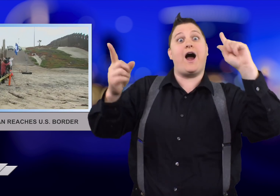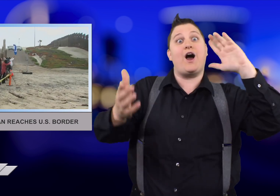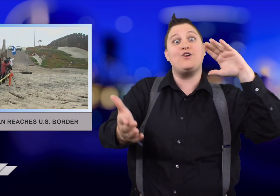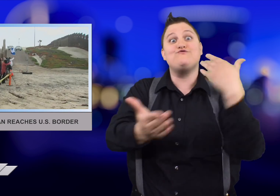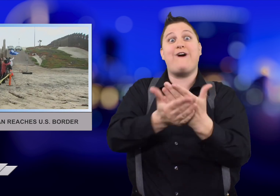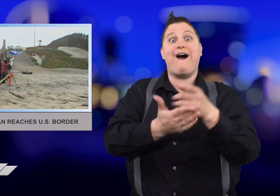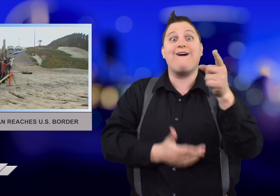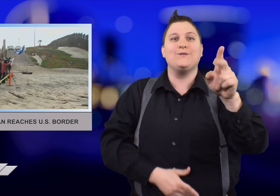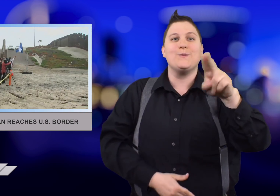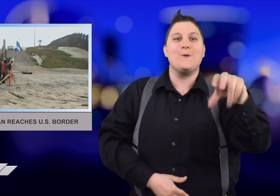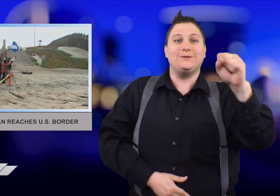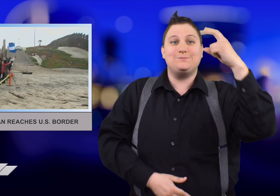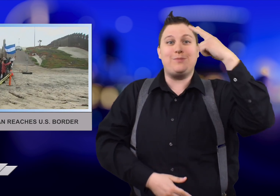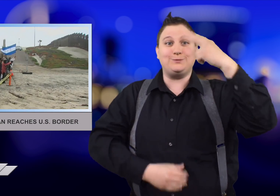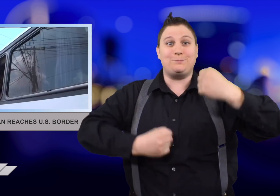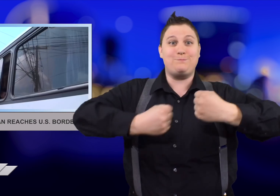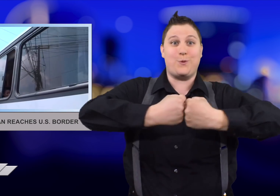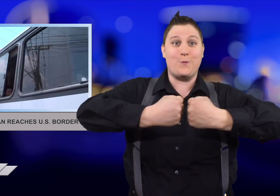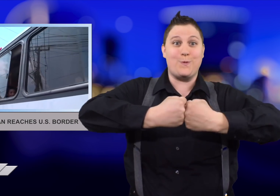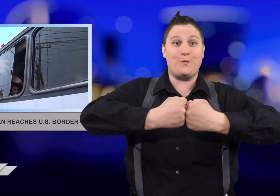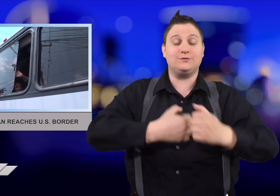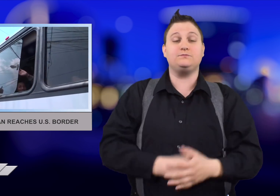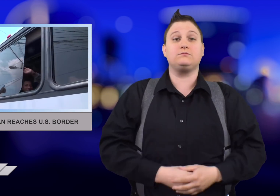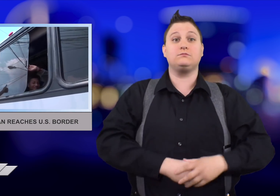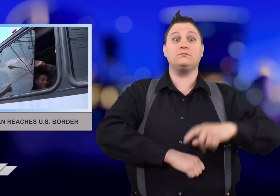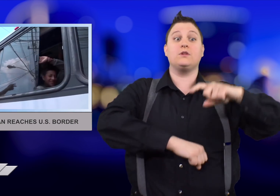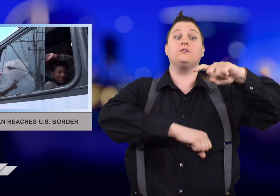finally arrived at the US-Mexico border.